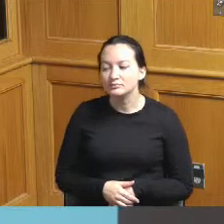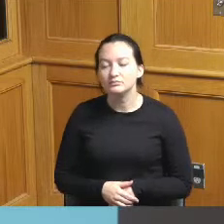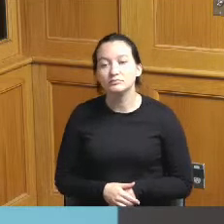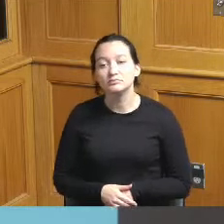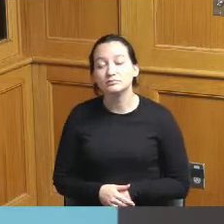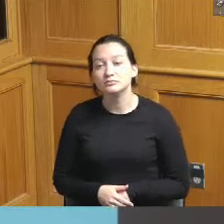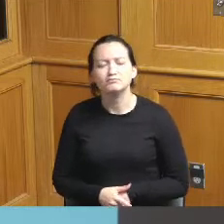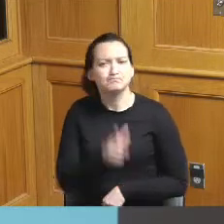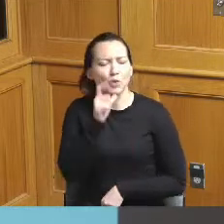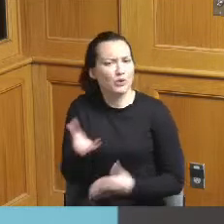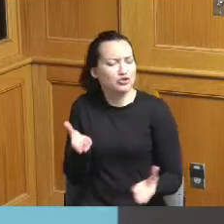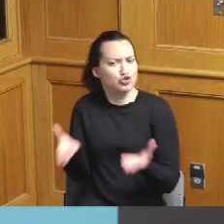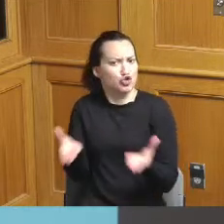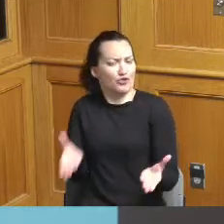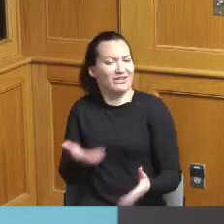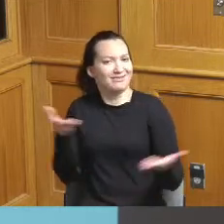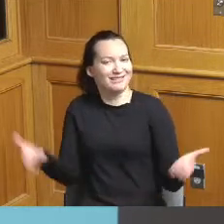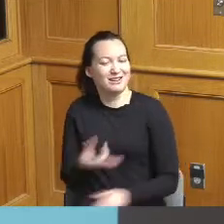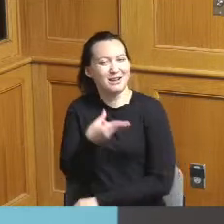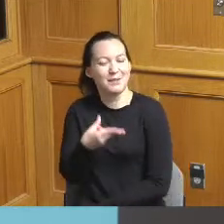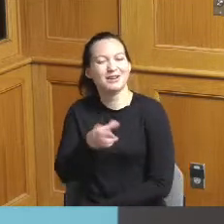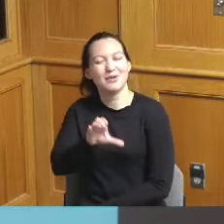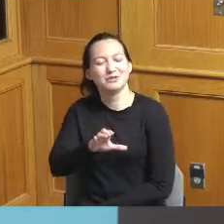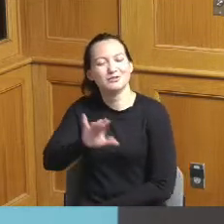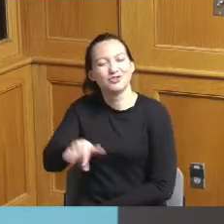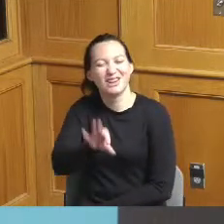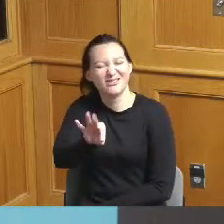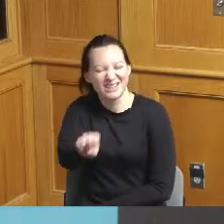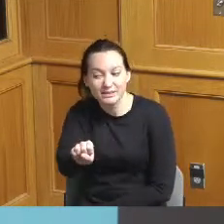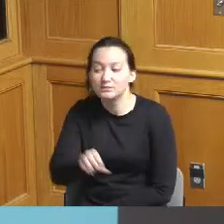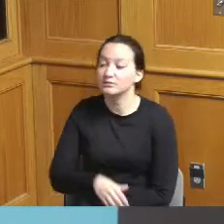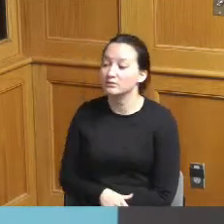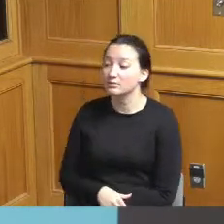so who do we serve at Hamilton County Job and Family Services the numbers that you